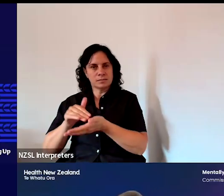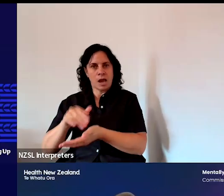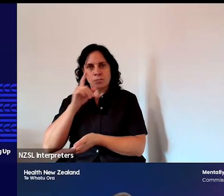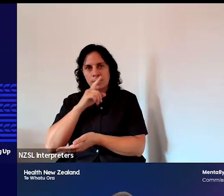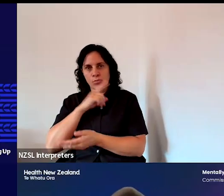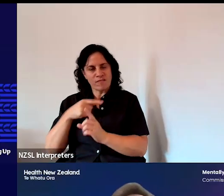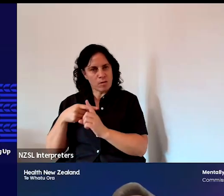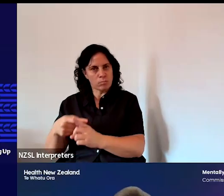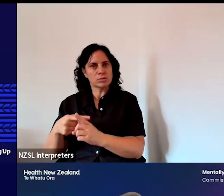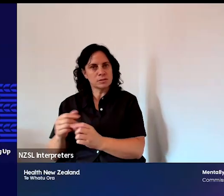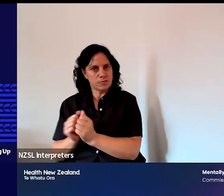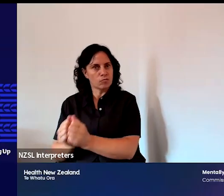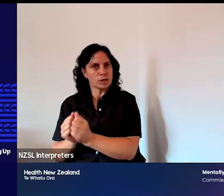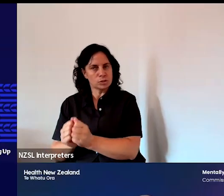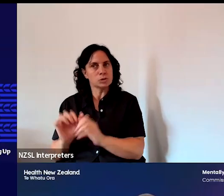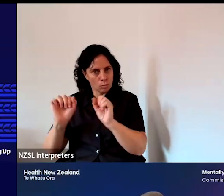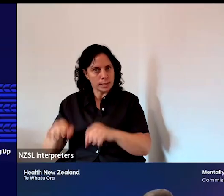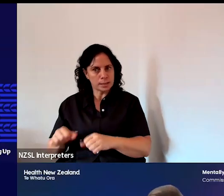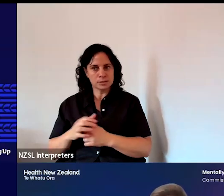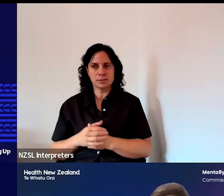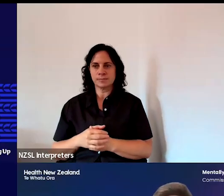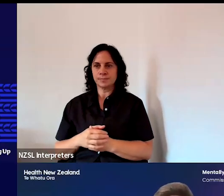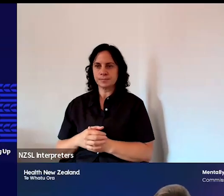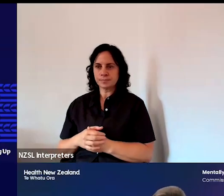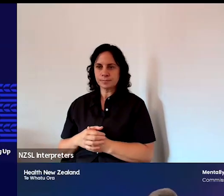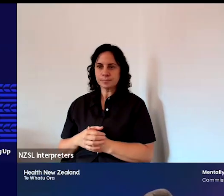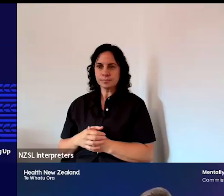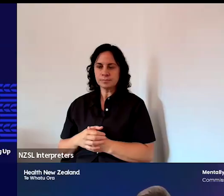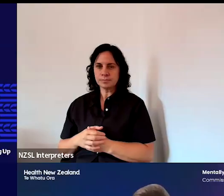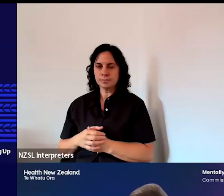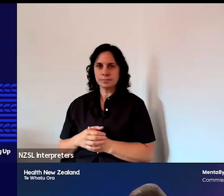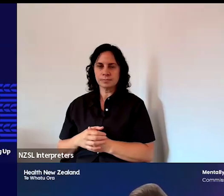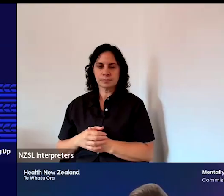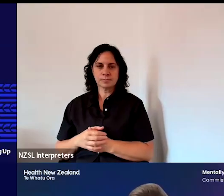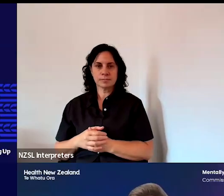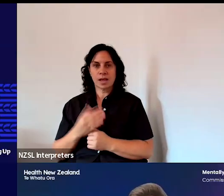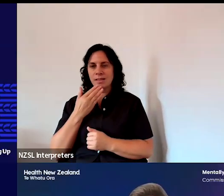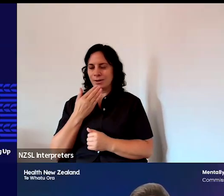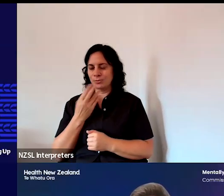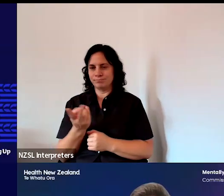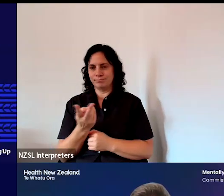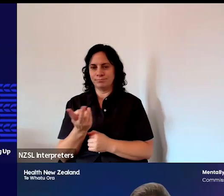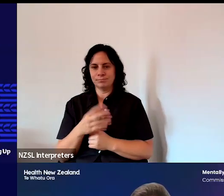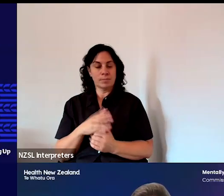So, yes, Kia ora I think that's really interesting.